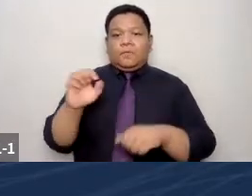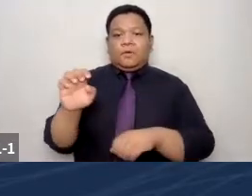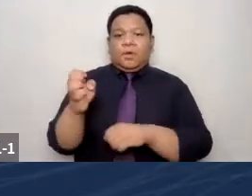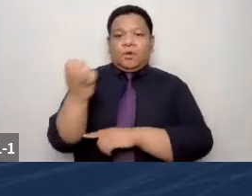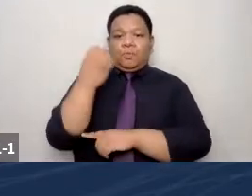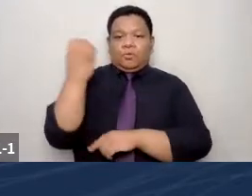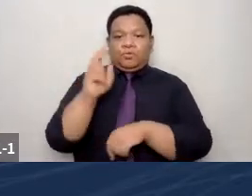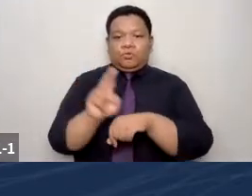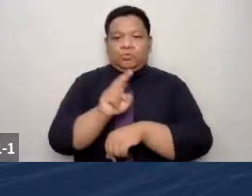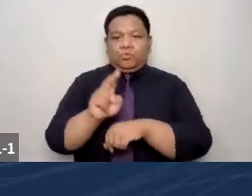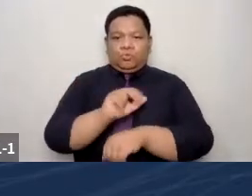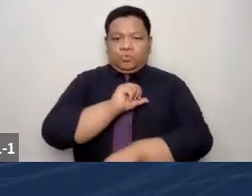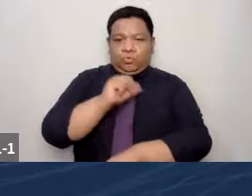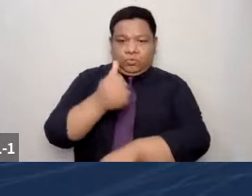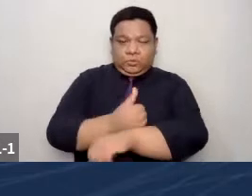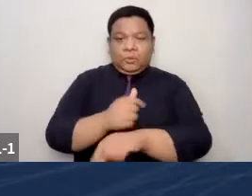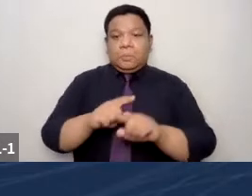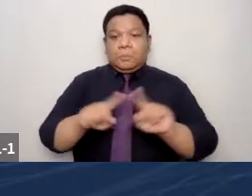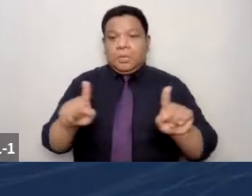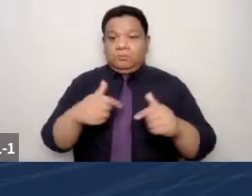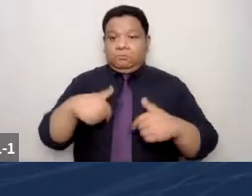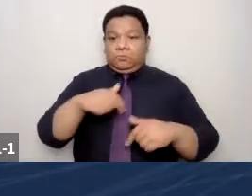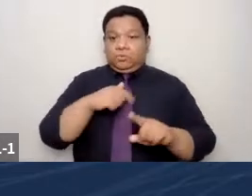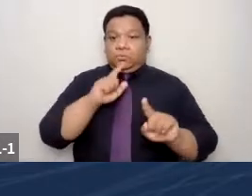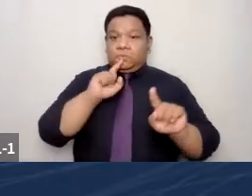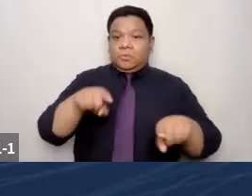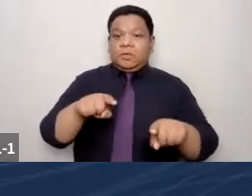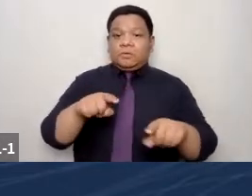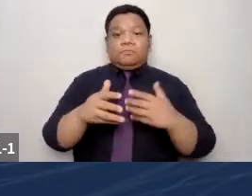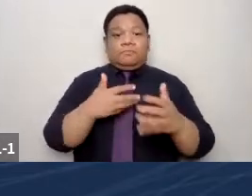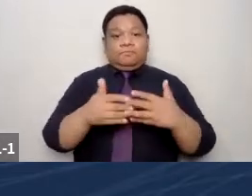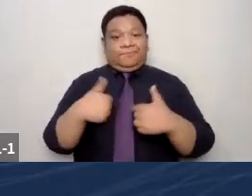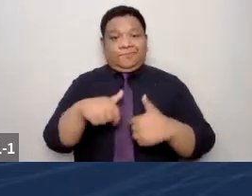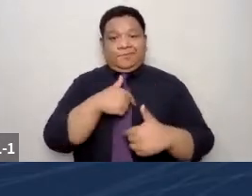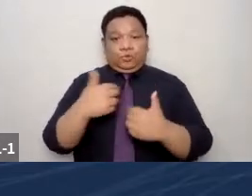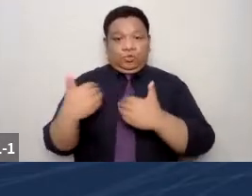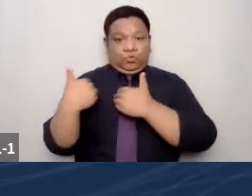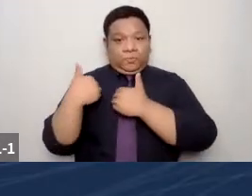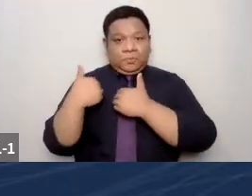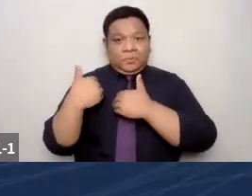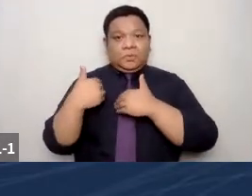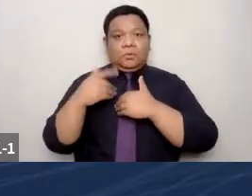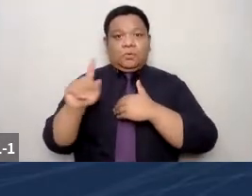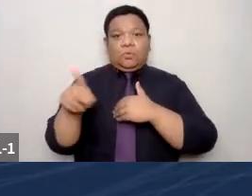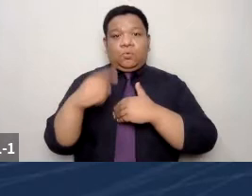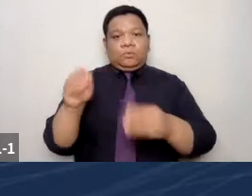However our response, even this responsibility was just given to the Department of Health.